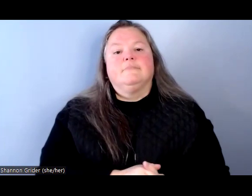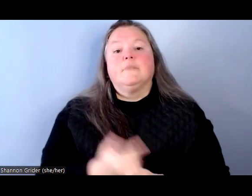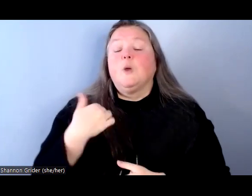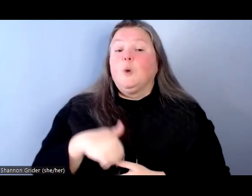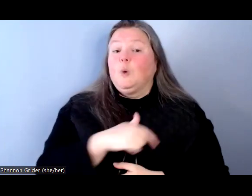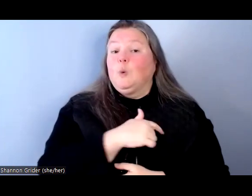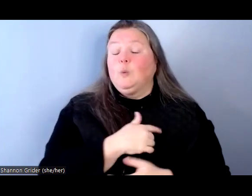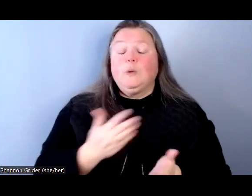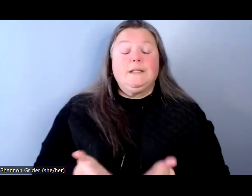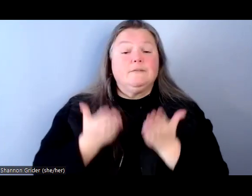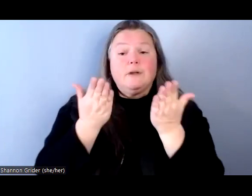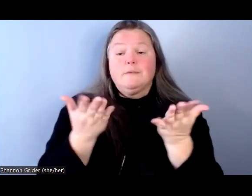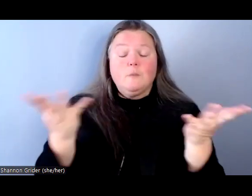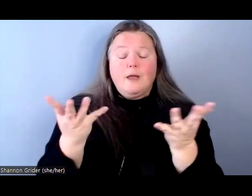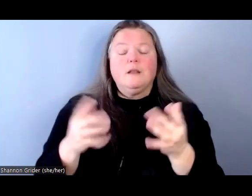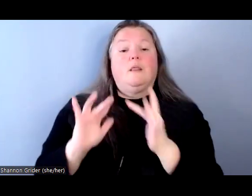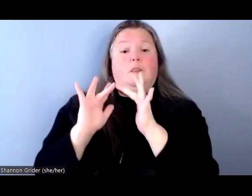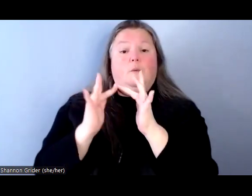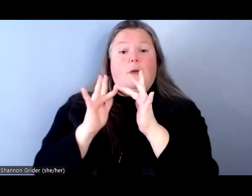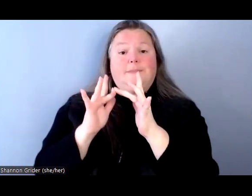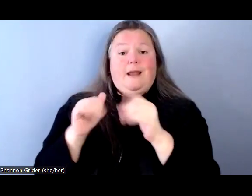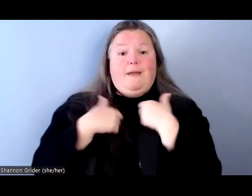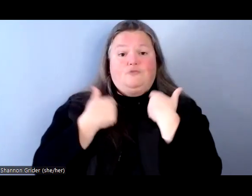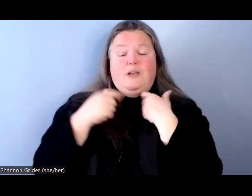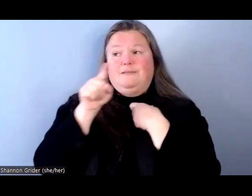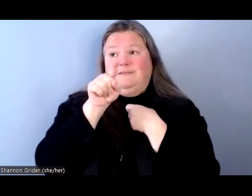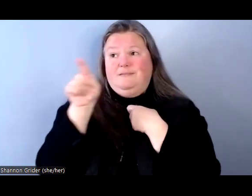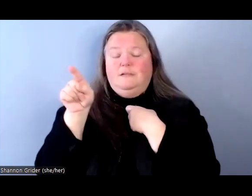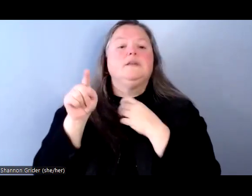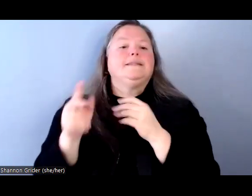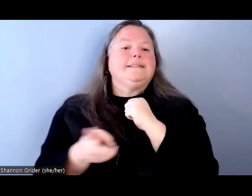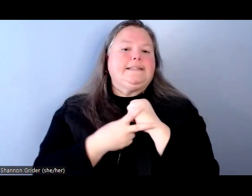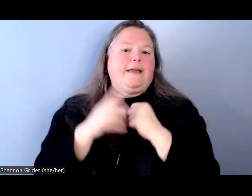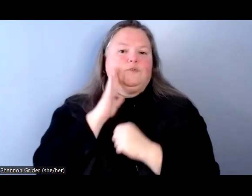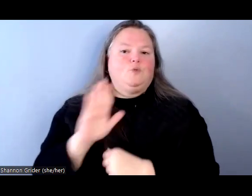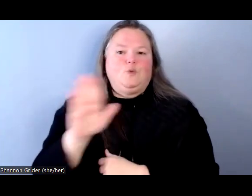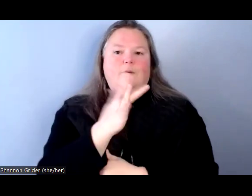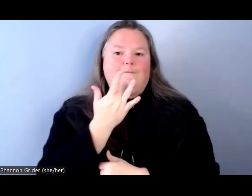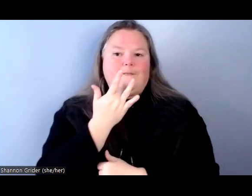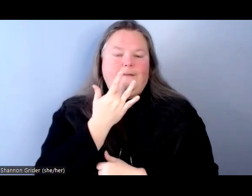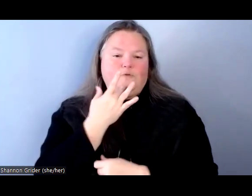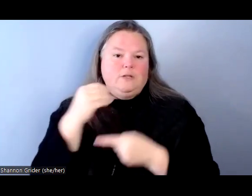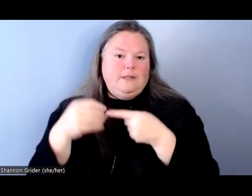We suggest saving our website to your favorites